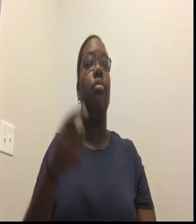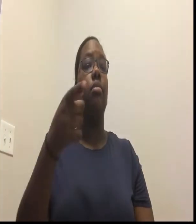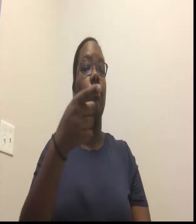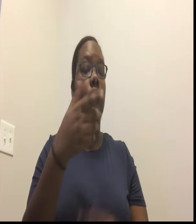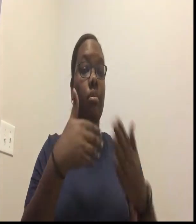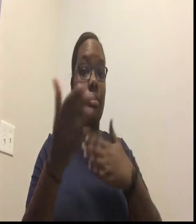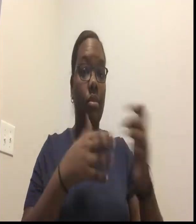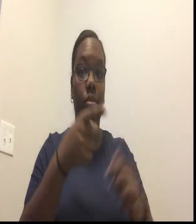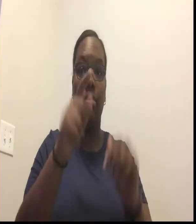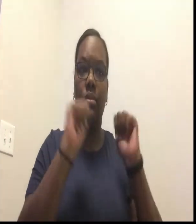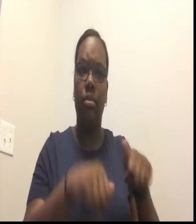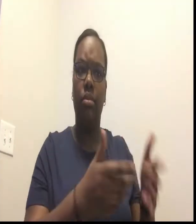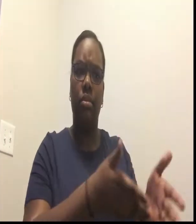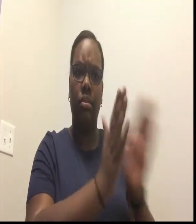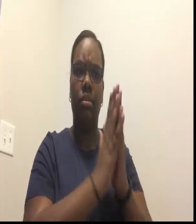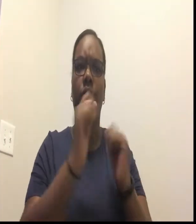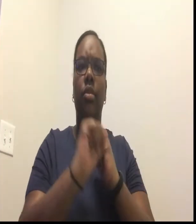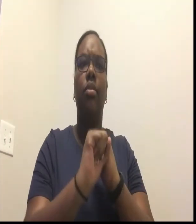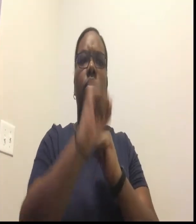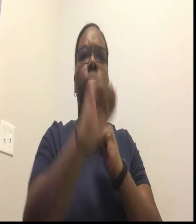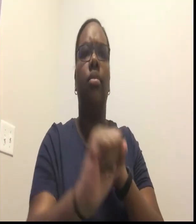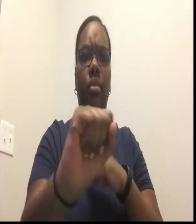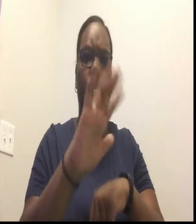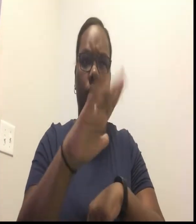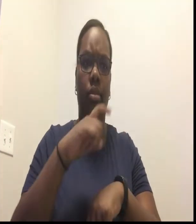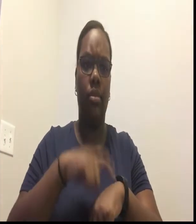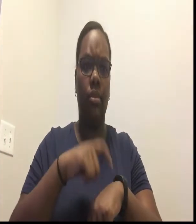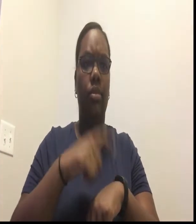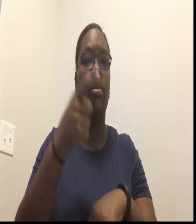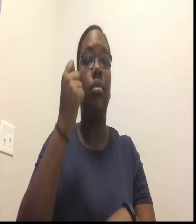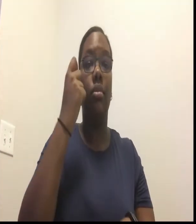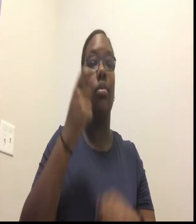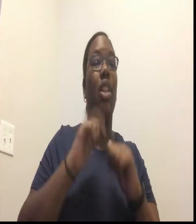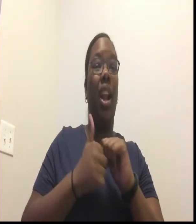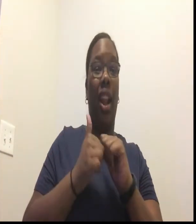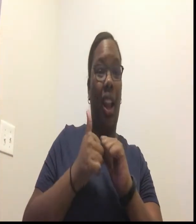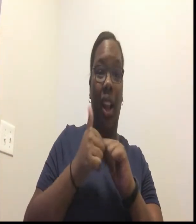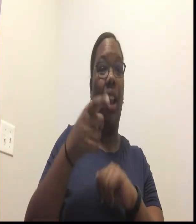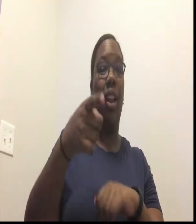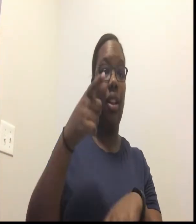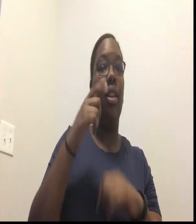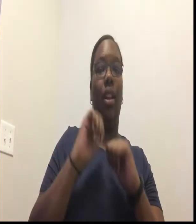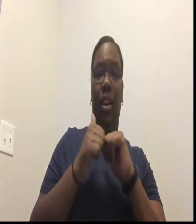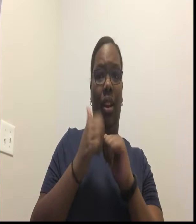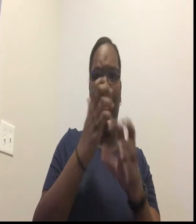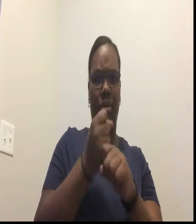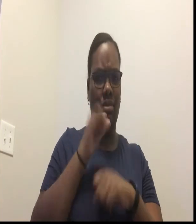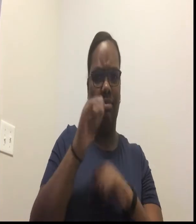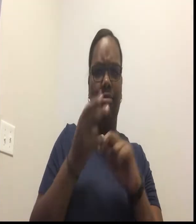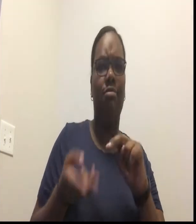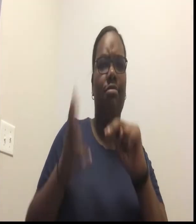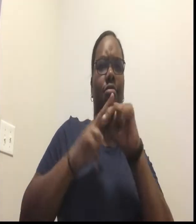you can request to extend your time. In order to get extra time to speak